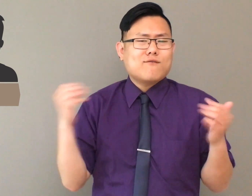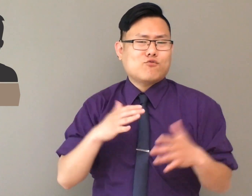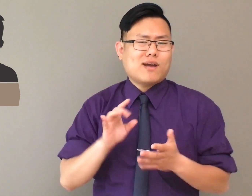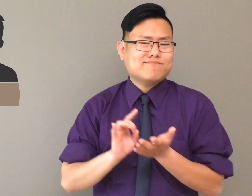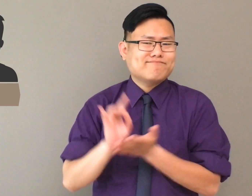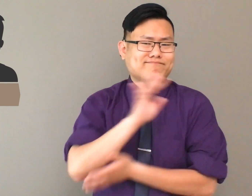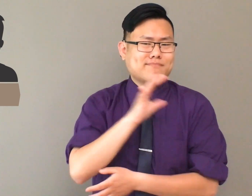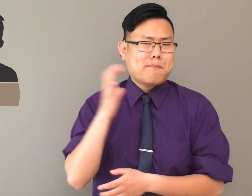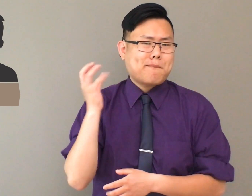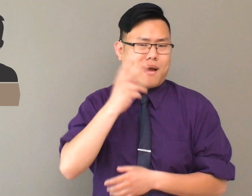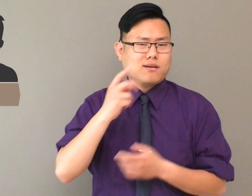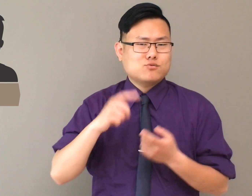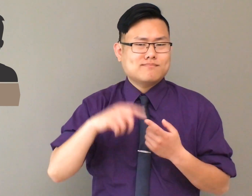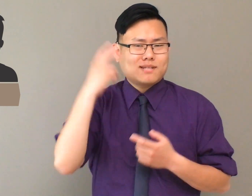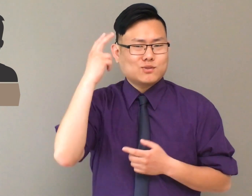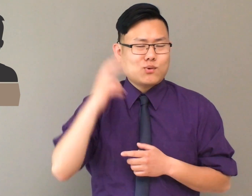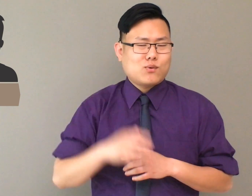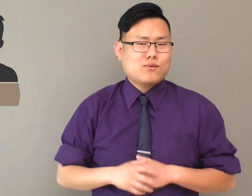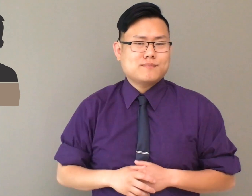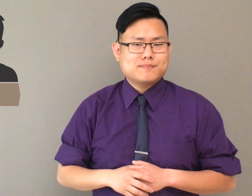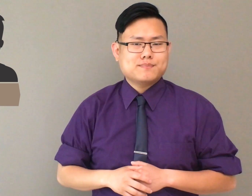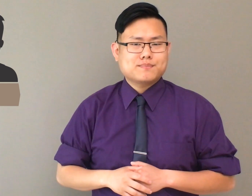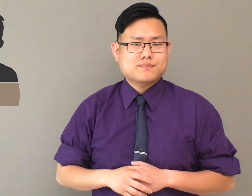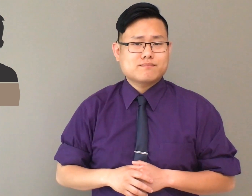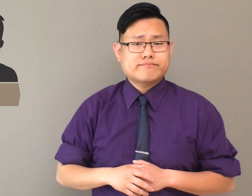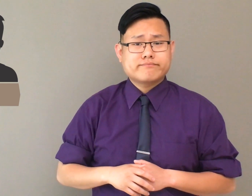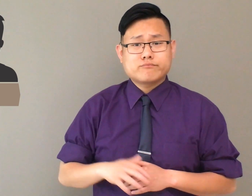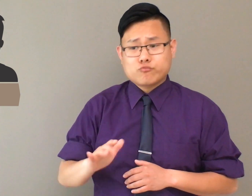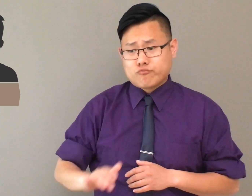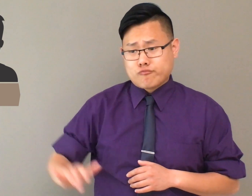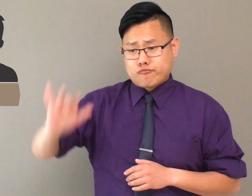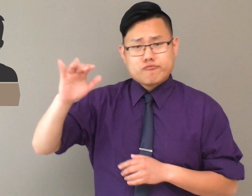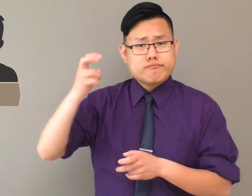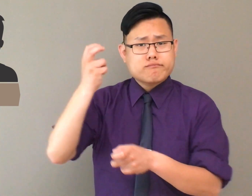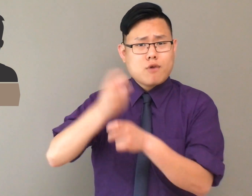for fear of being deported to Mexico.